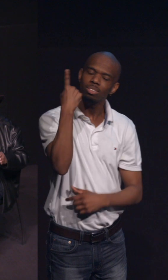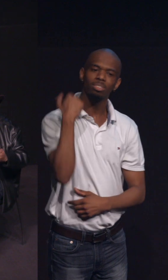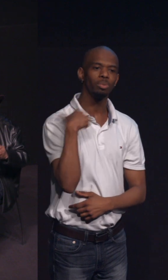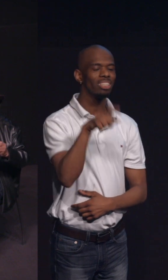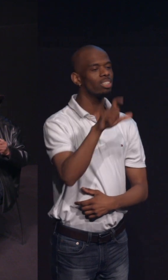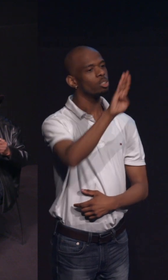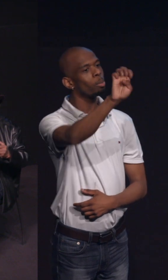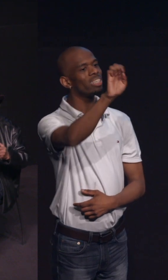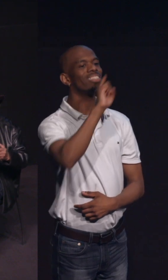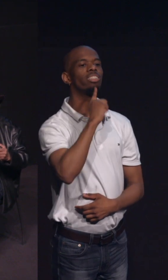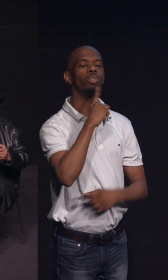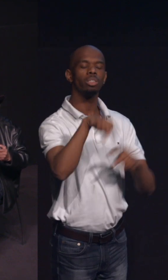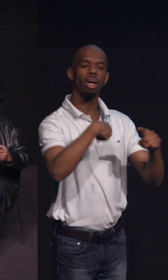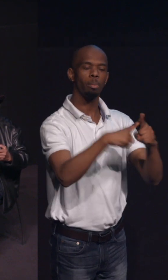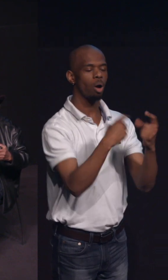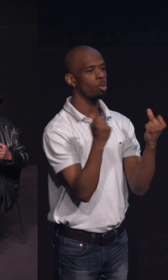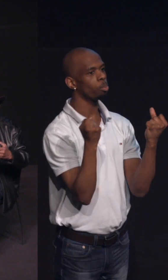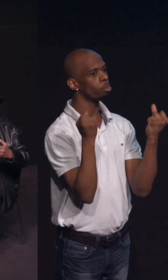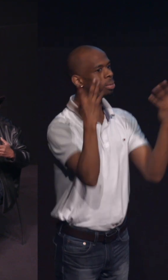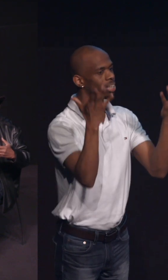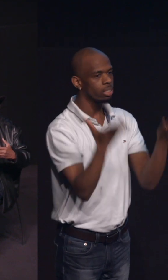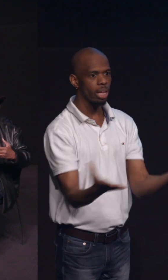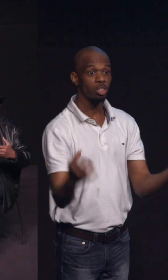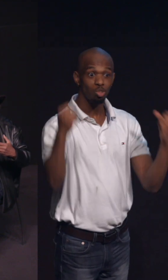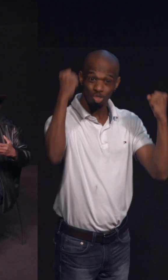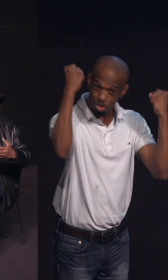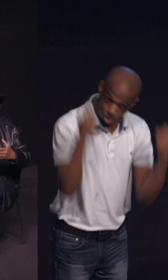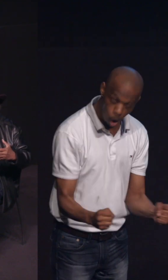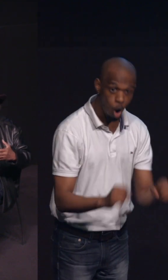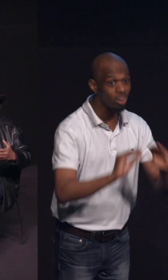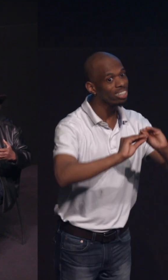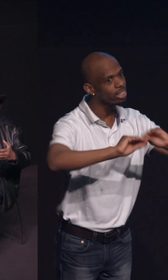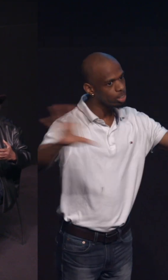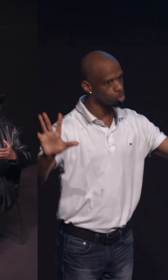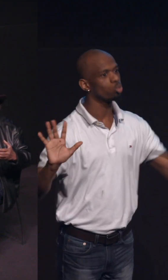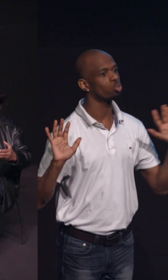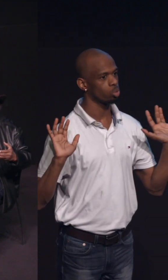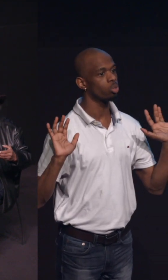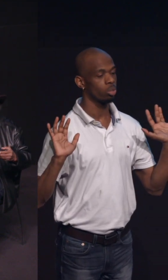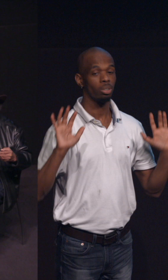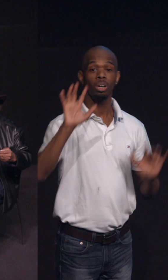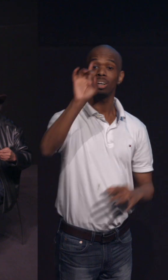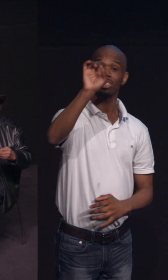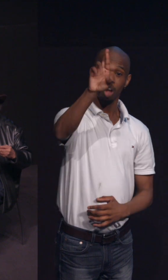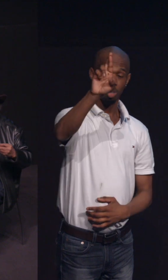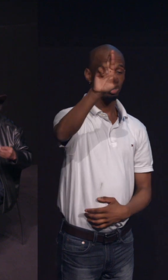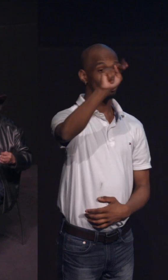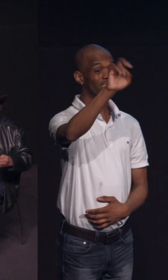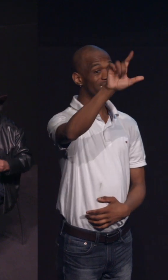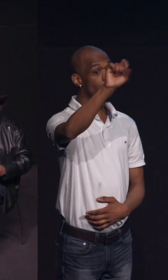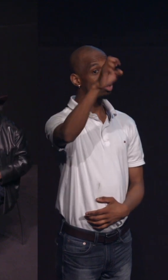And we need to be vocal. Dr. Mandela said this is that "when the good people remain